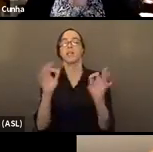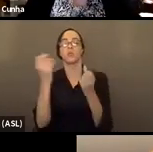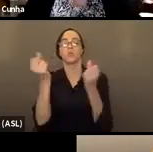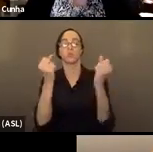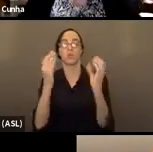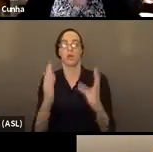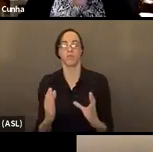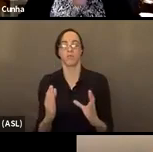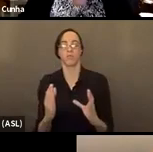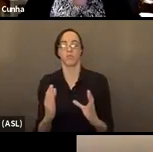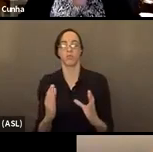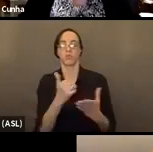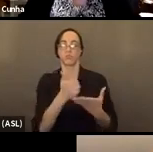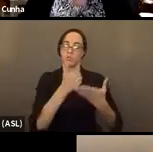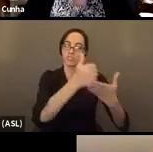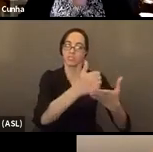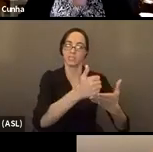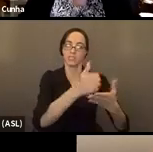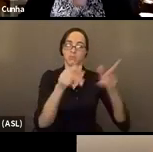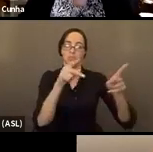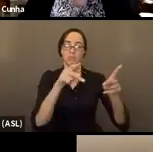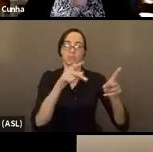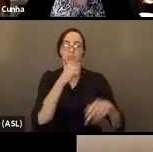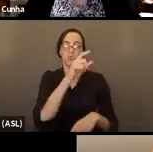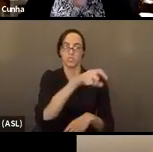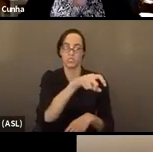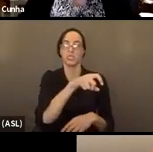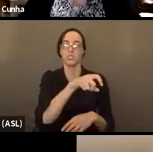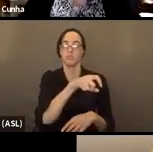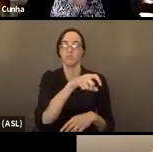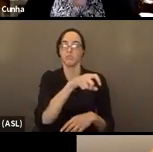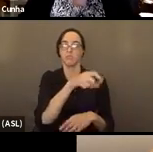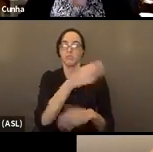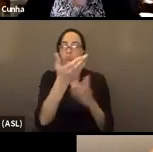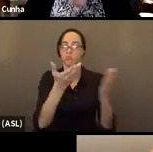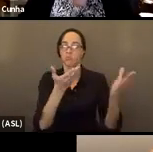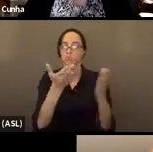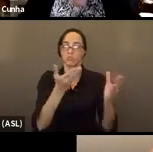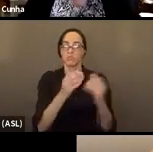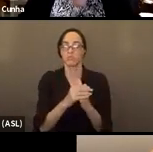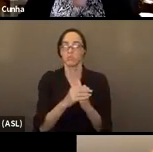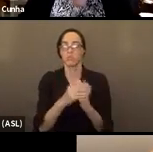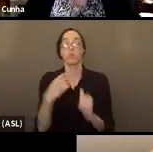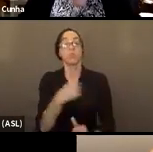um with people in need for that as well so we do have bilingual drivers right now we're